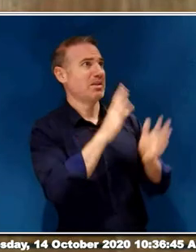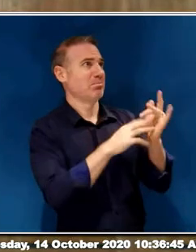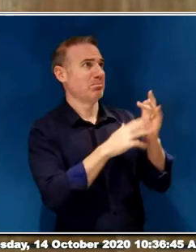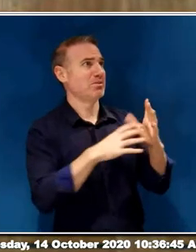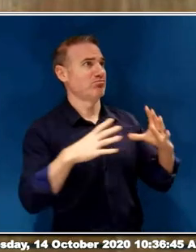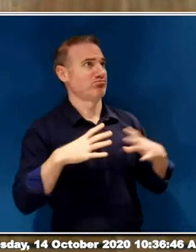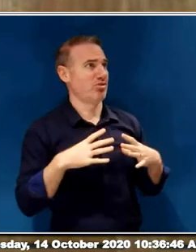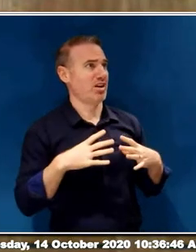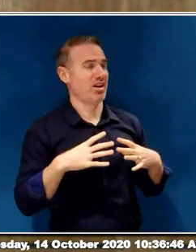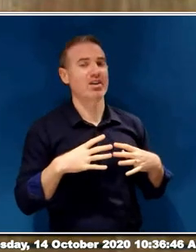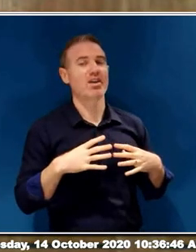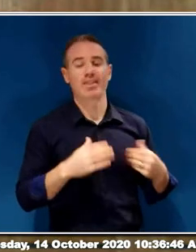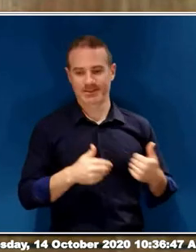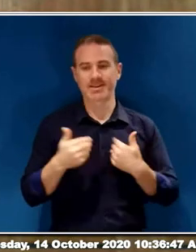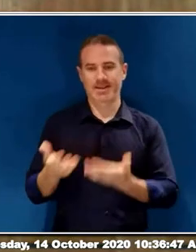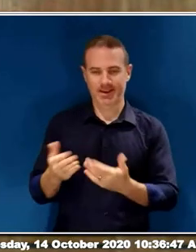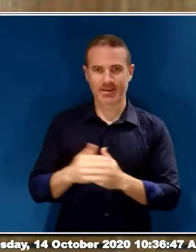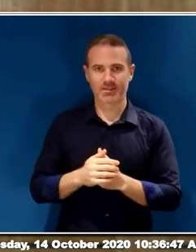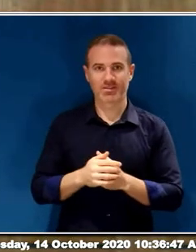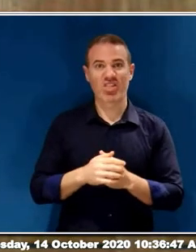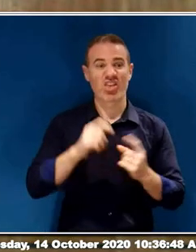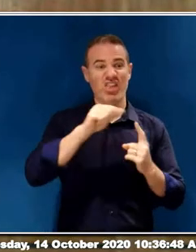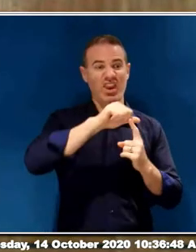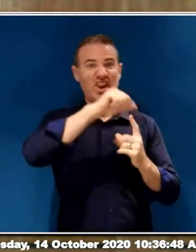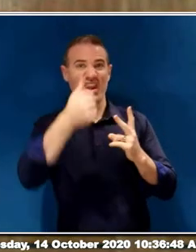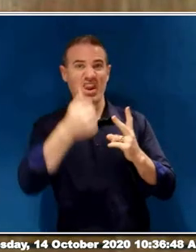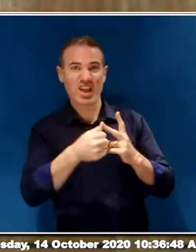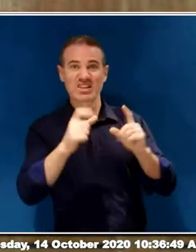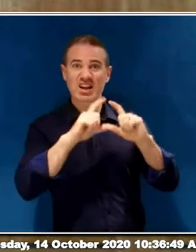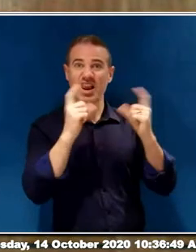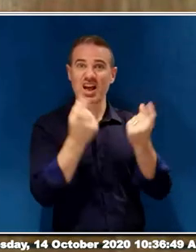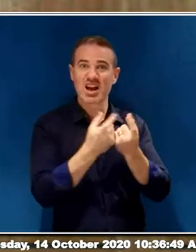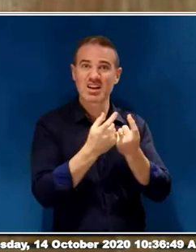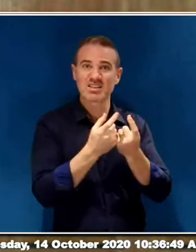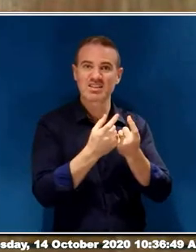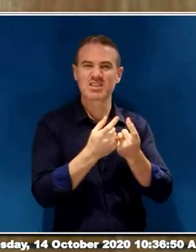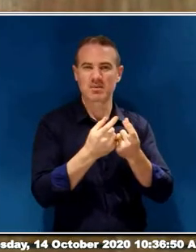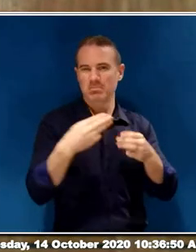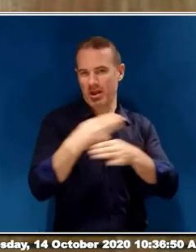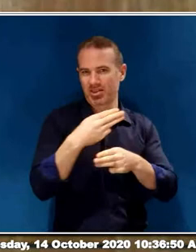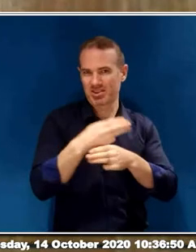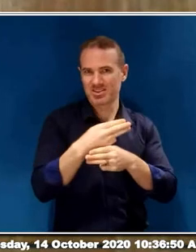was numeracy, he also asked for his 10-minute break and was denied, because